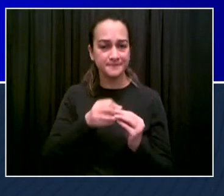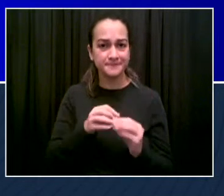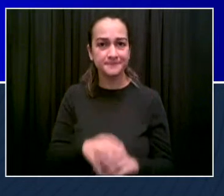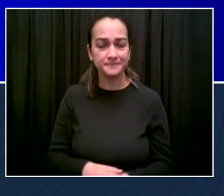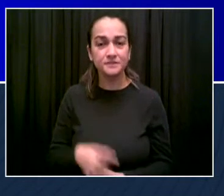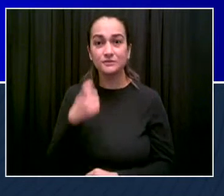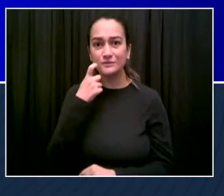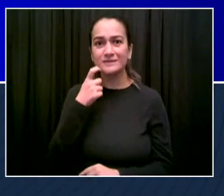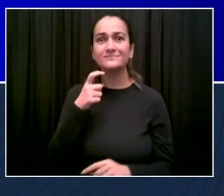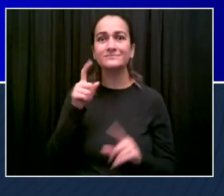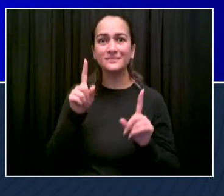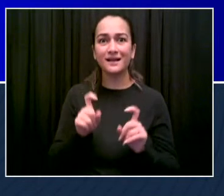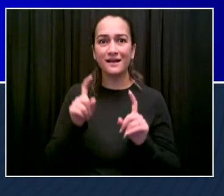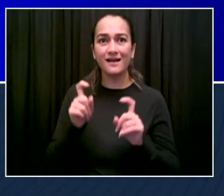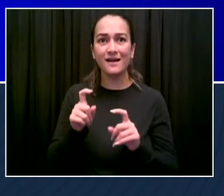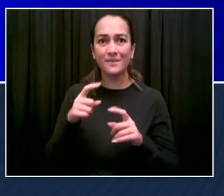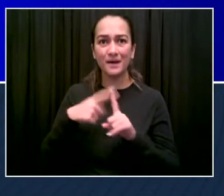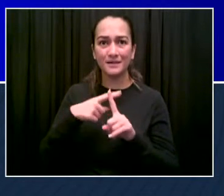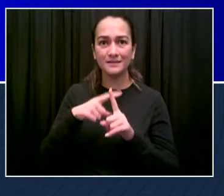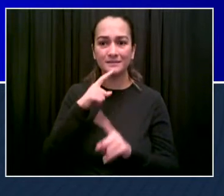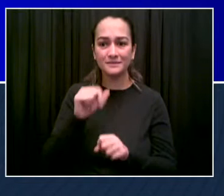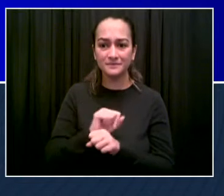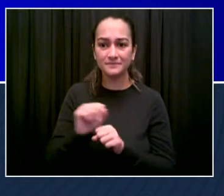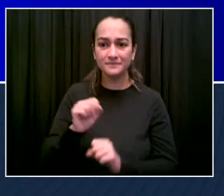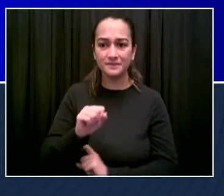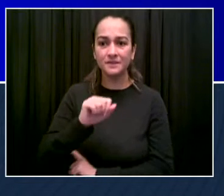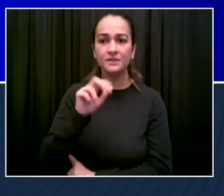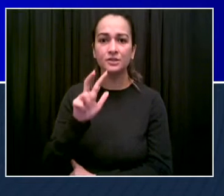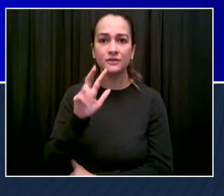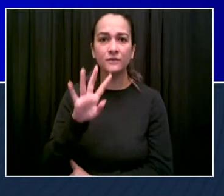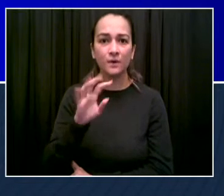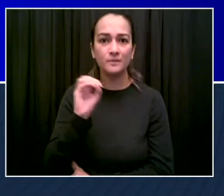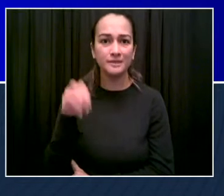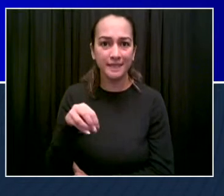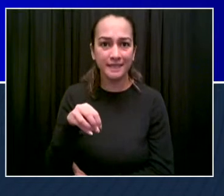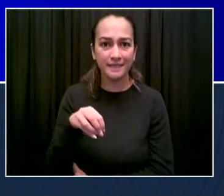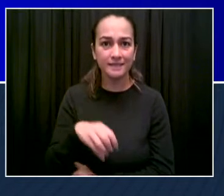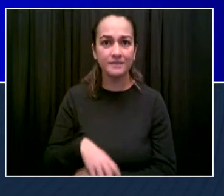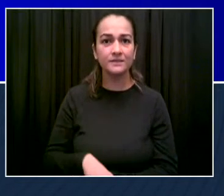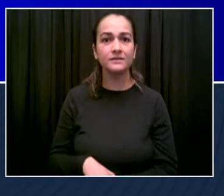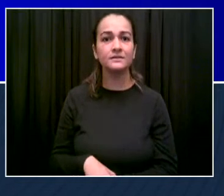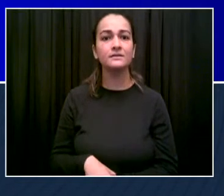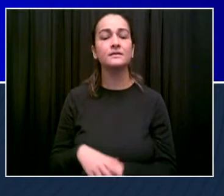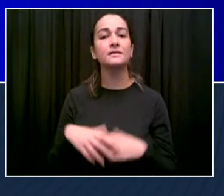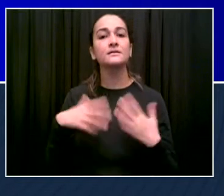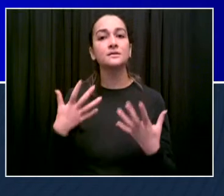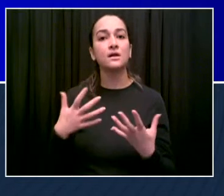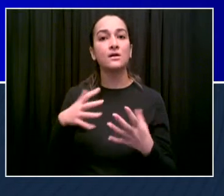HOSPITALS FOR SUSCTPEED COVID- 19. 142 PATIENTS WITH CONFIRMED